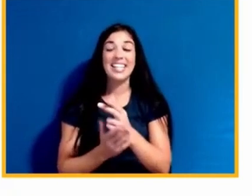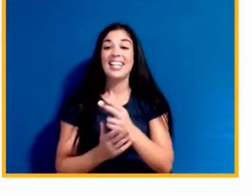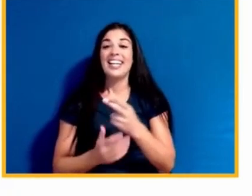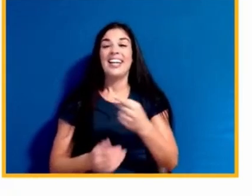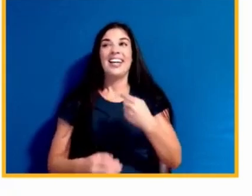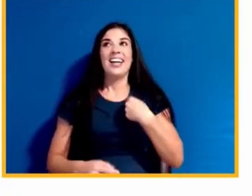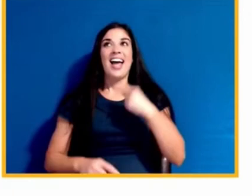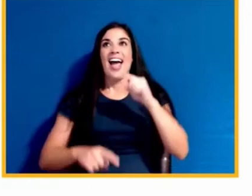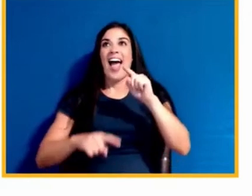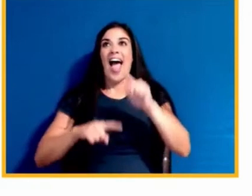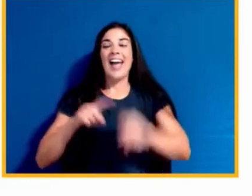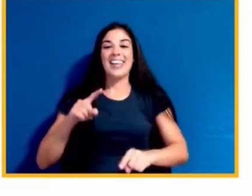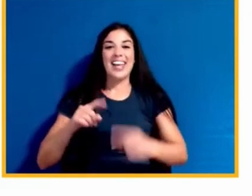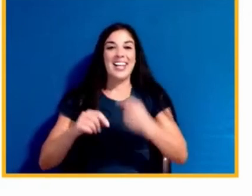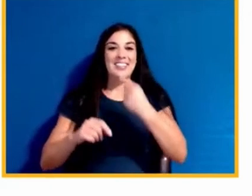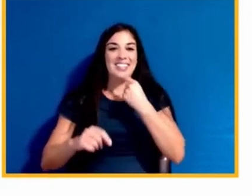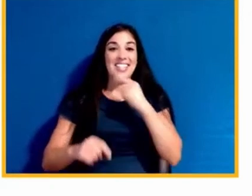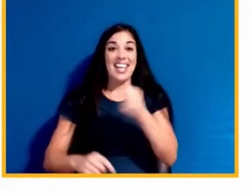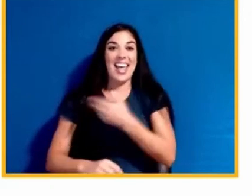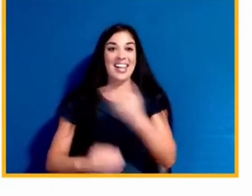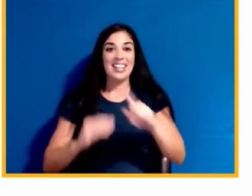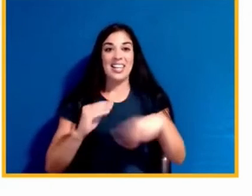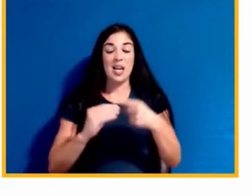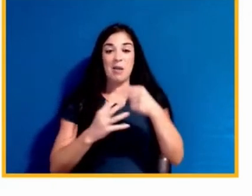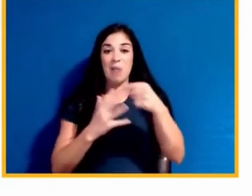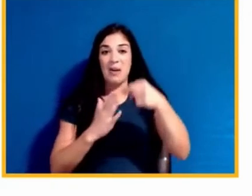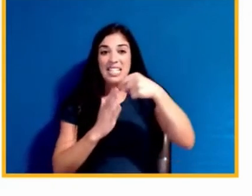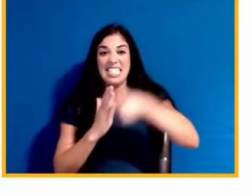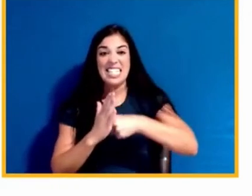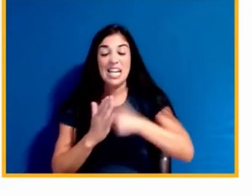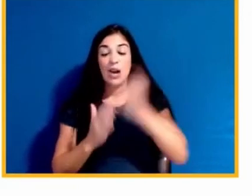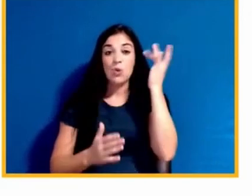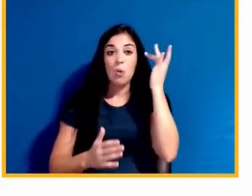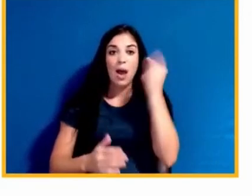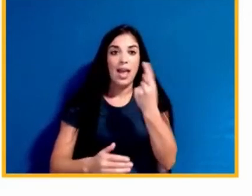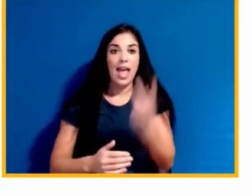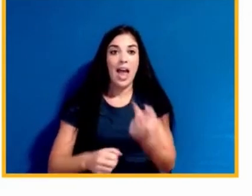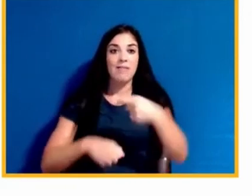you know, say you know, anything about details because half the time, the details that I have